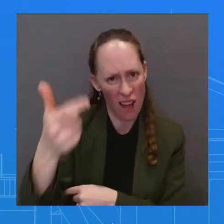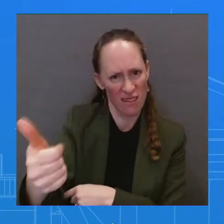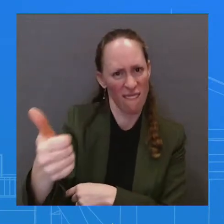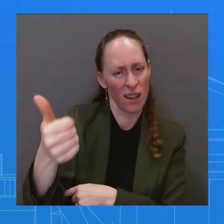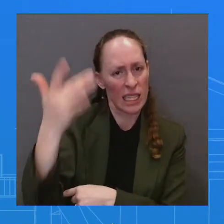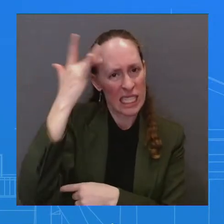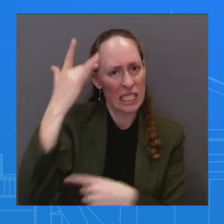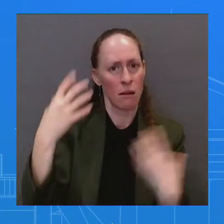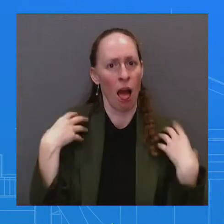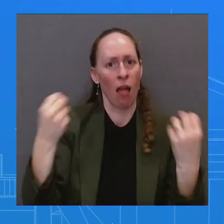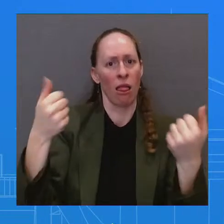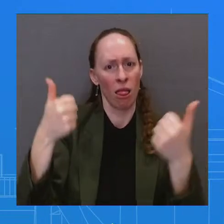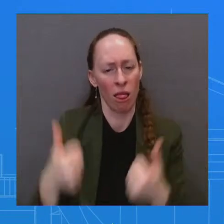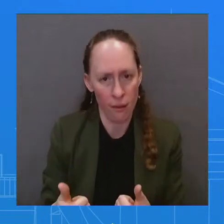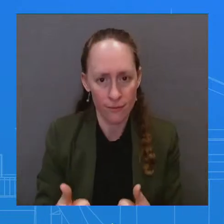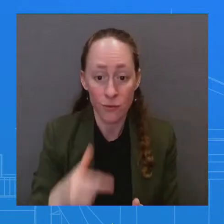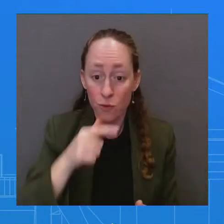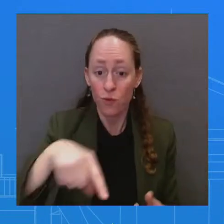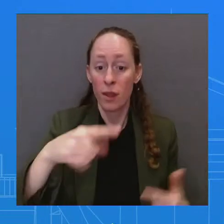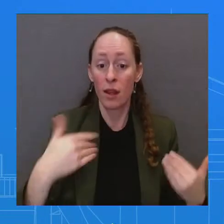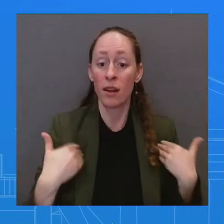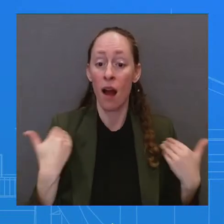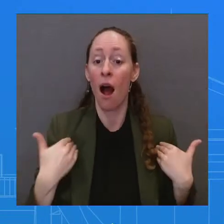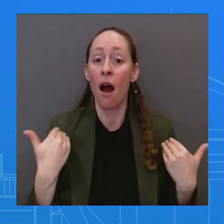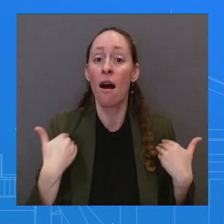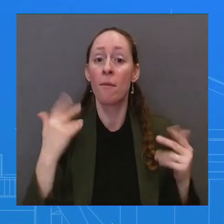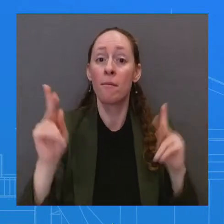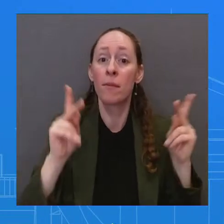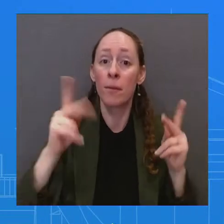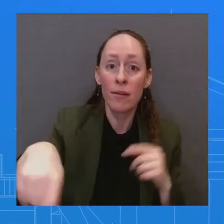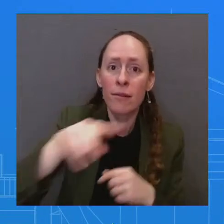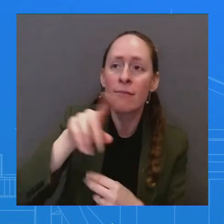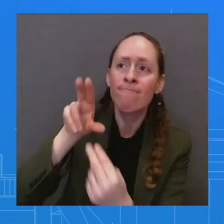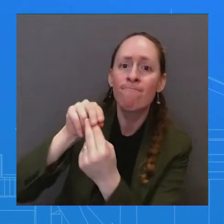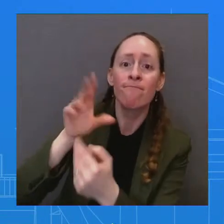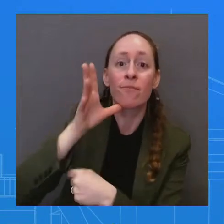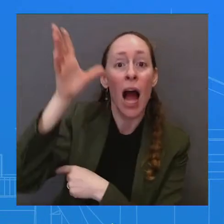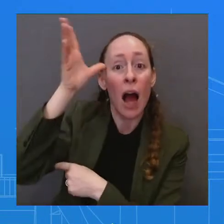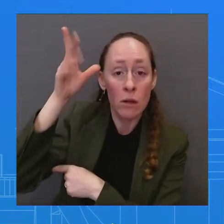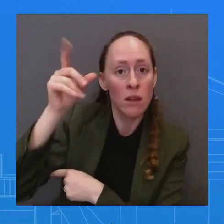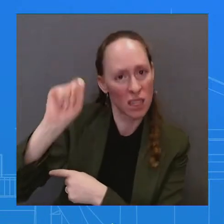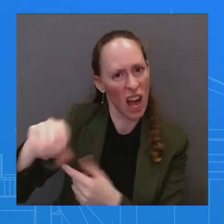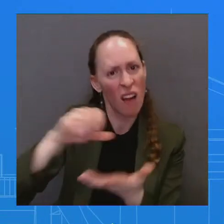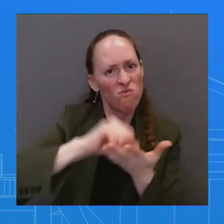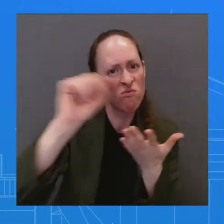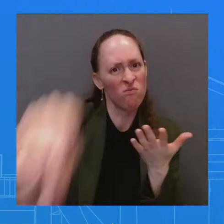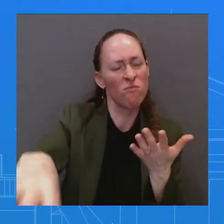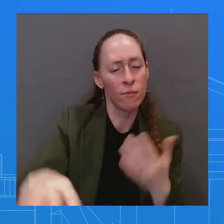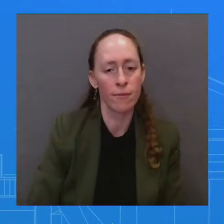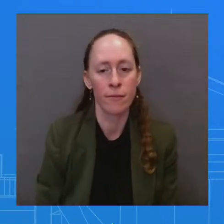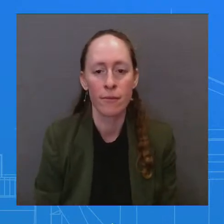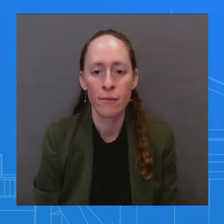eliminate free mammograms and colon cancer screenings; slash Medicaid; and increase drug costs,